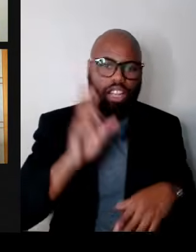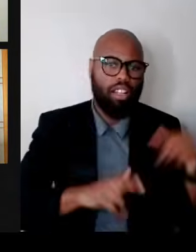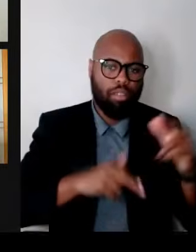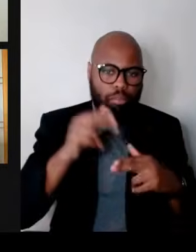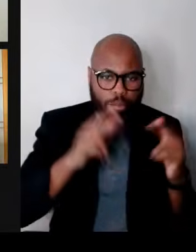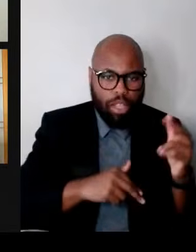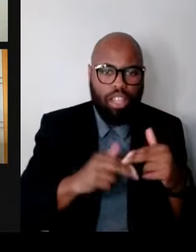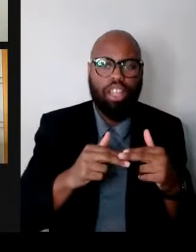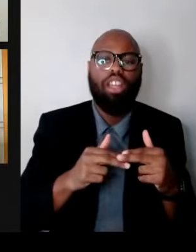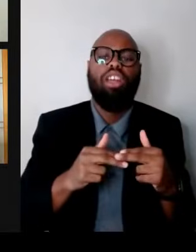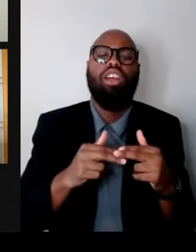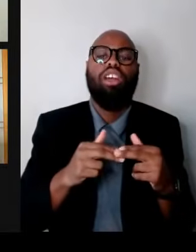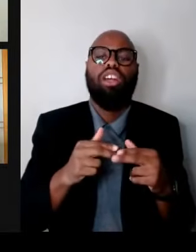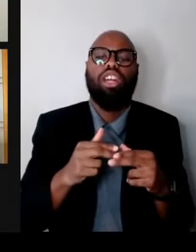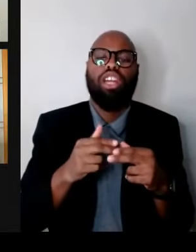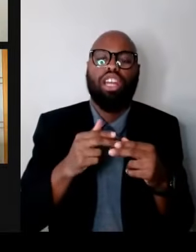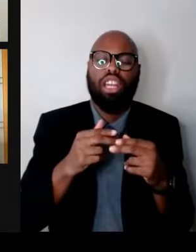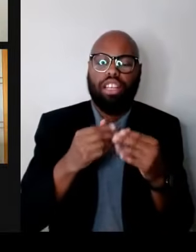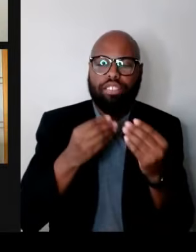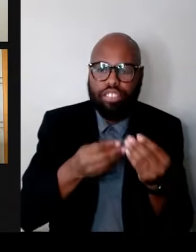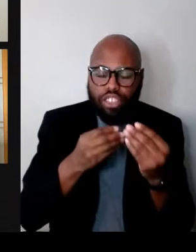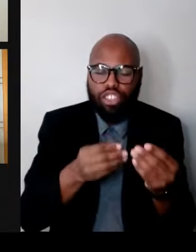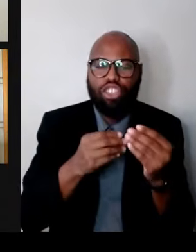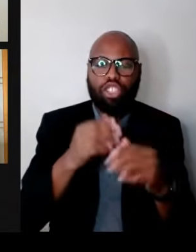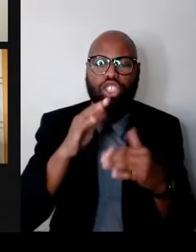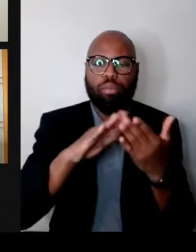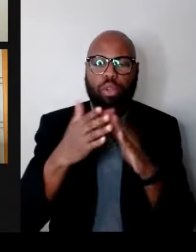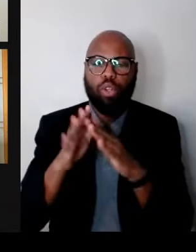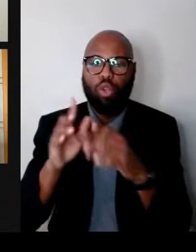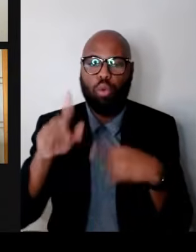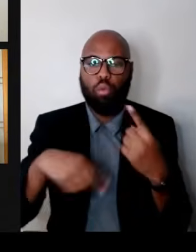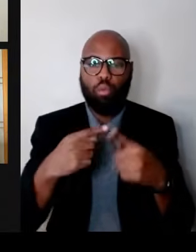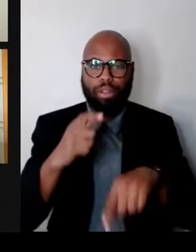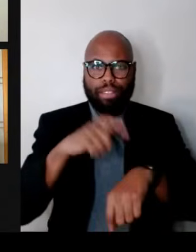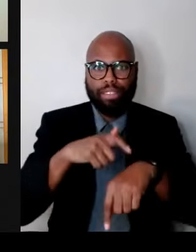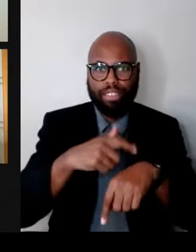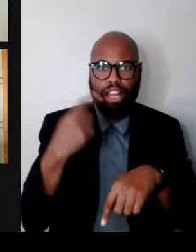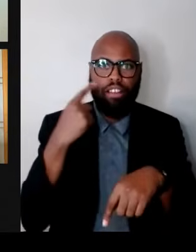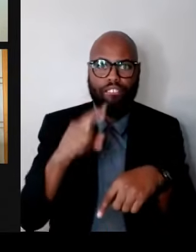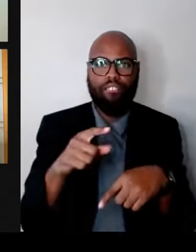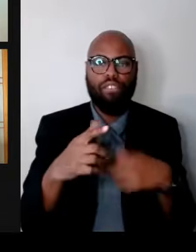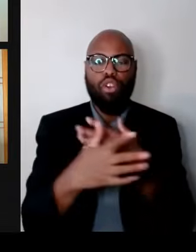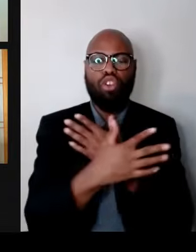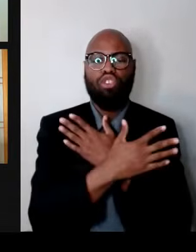So when it comes time to do that type of recharge that's so necessary,